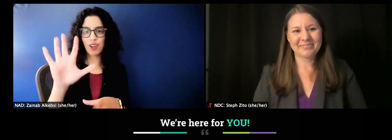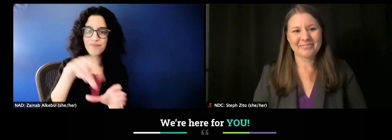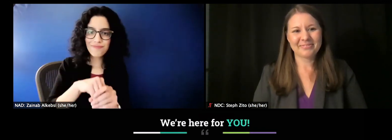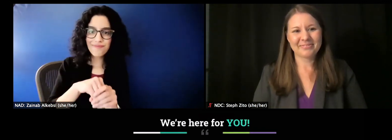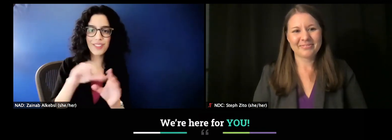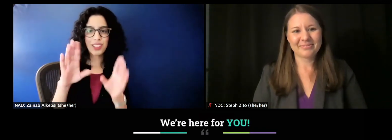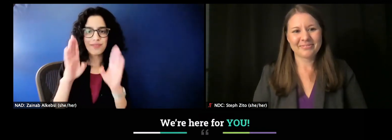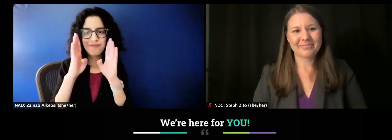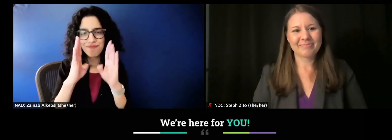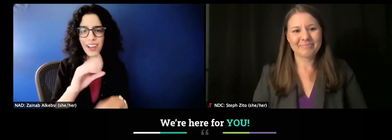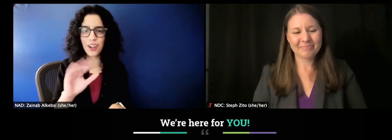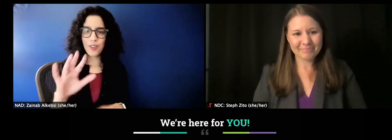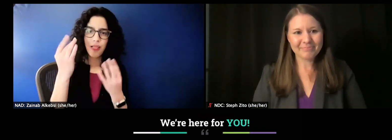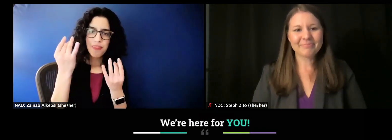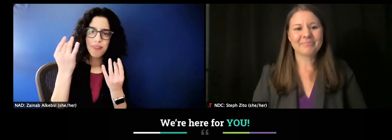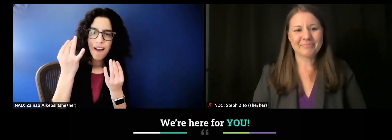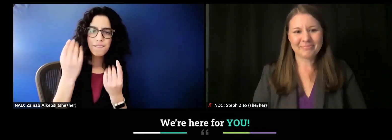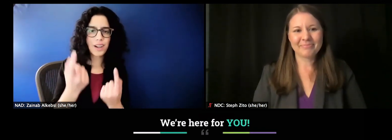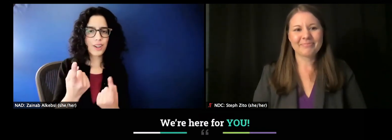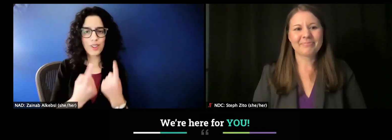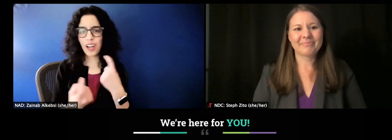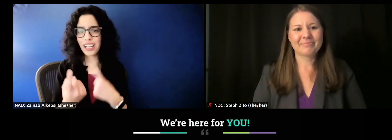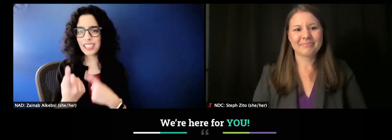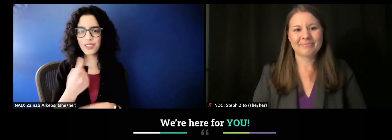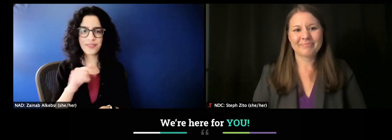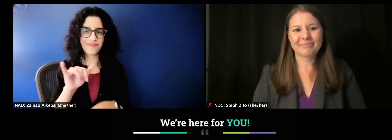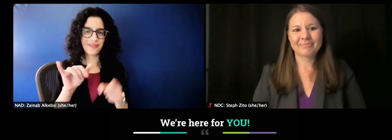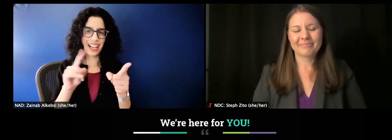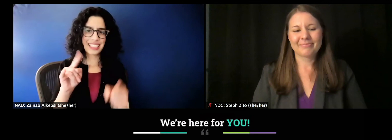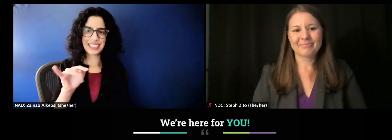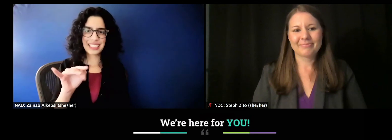for your participation, thoughtful questions and engagement.